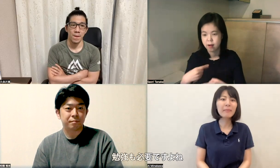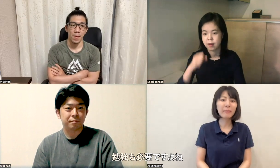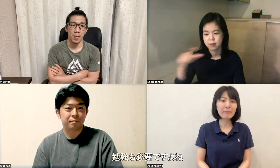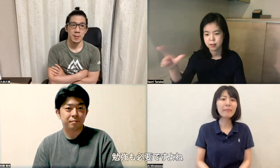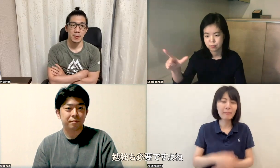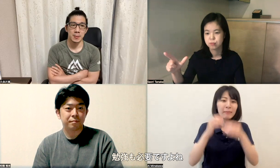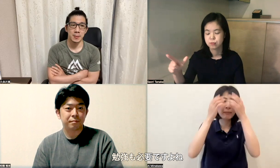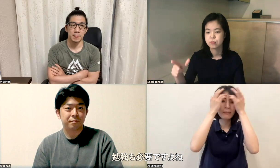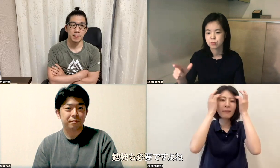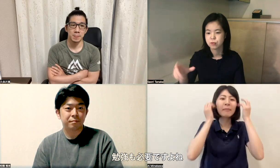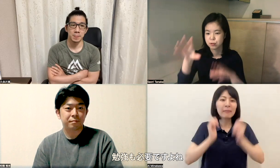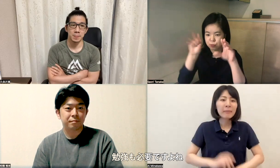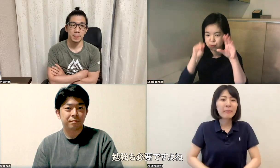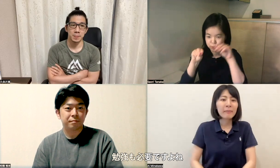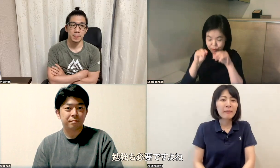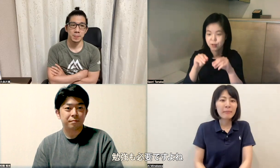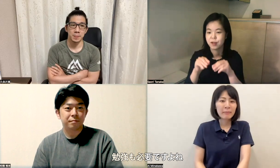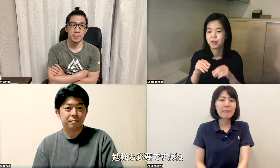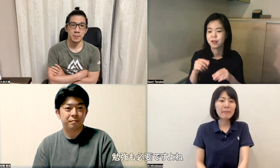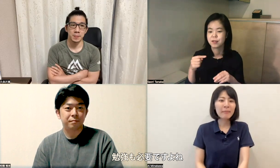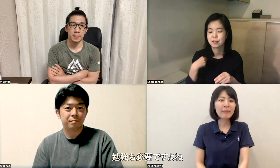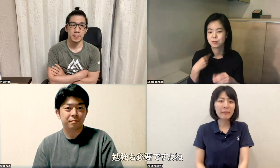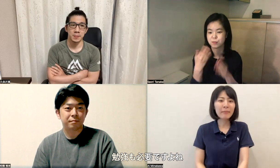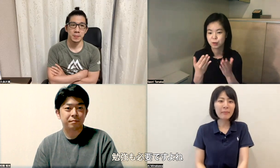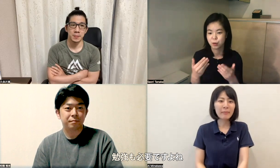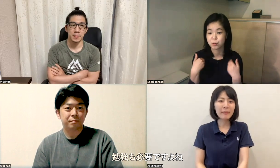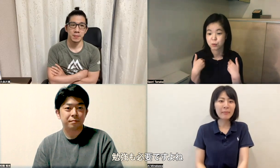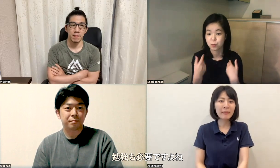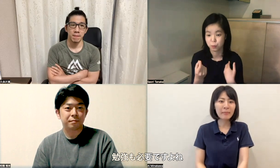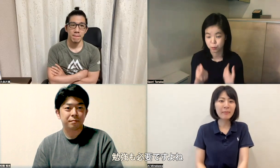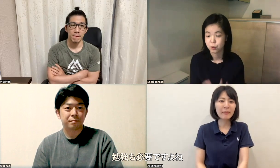need to learn ASL itself, right?